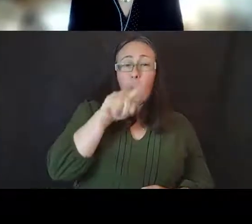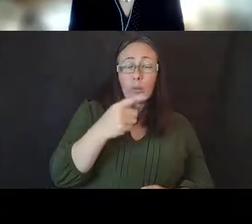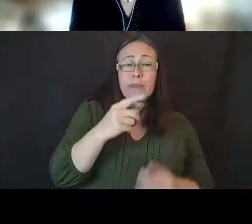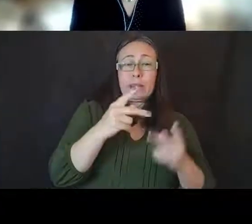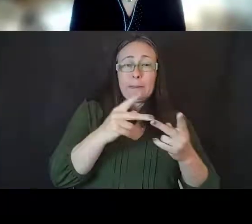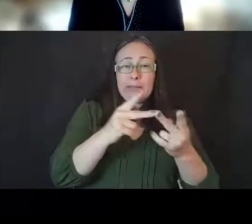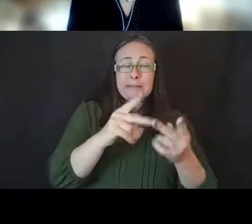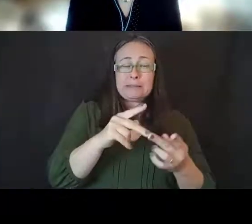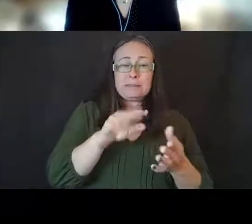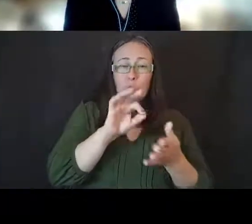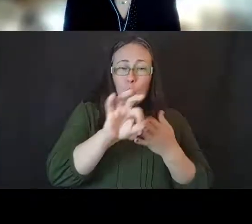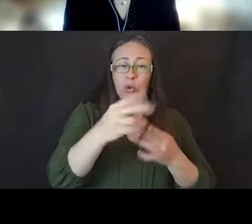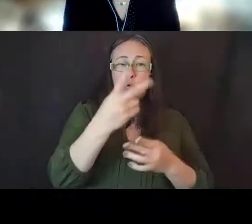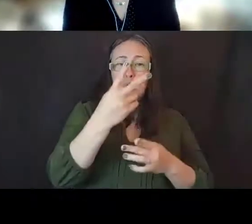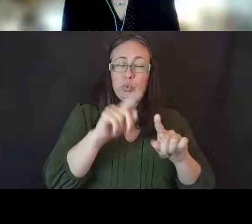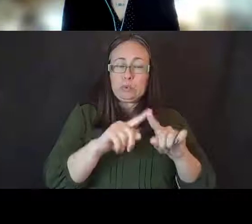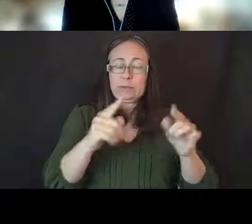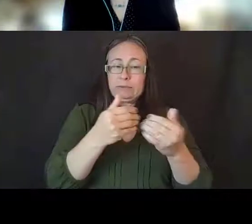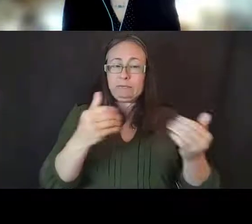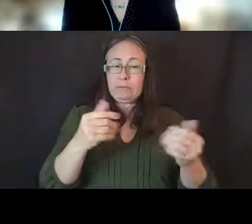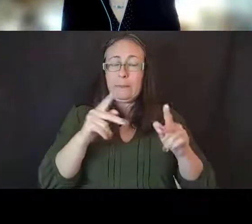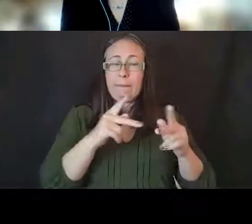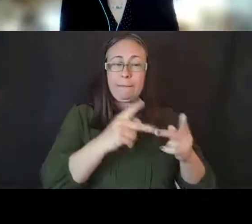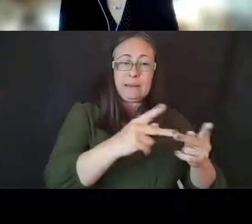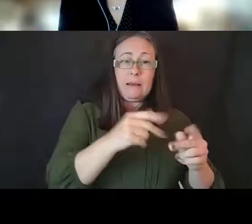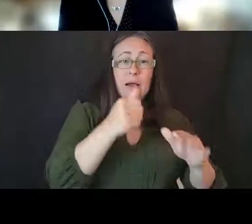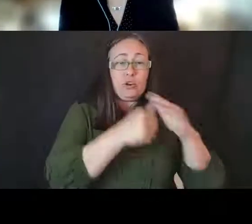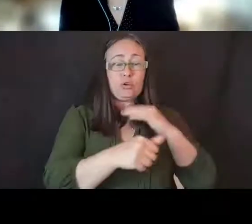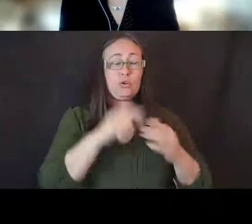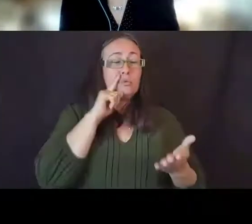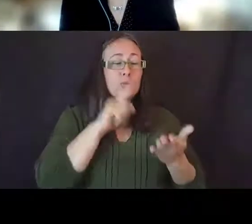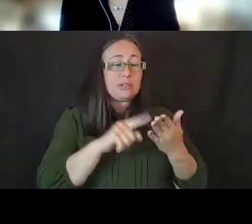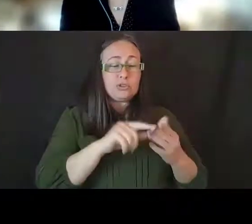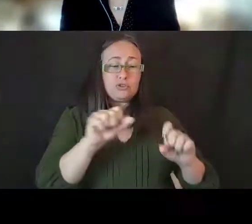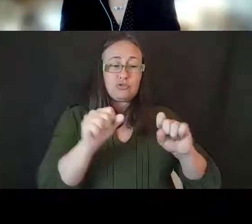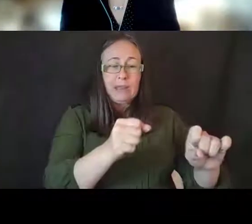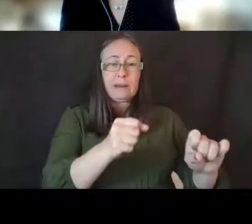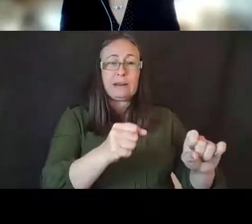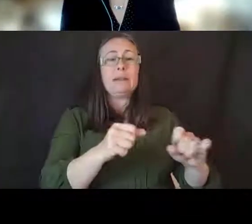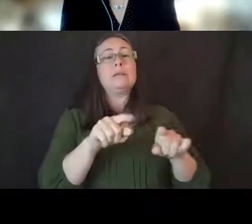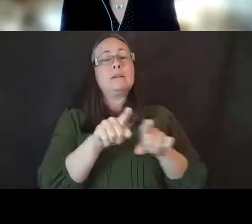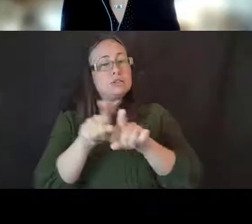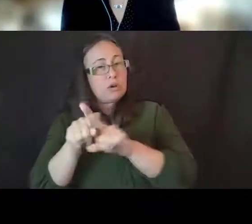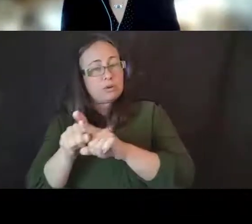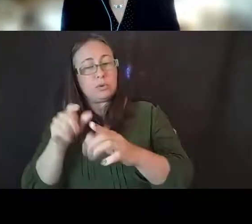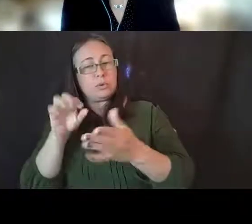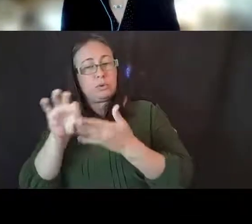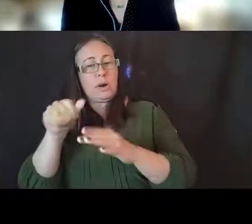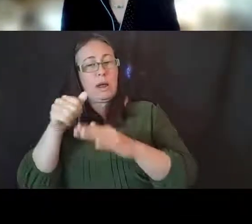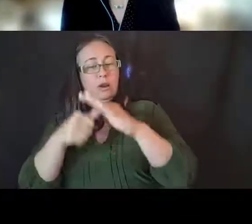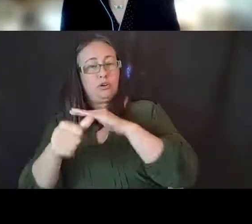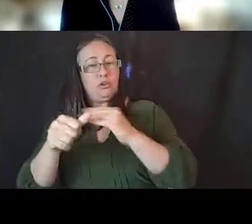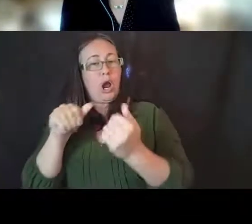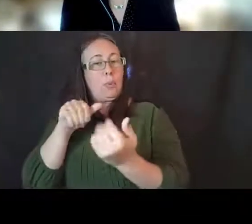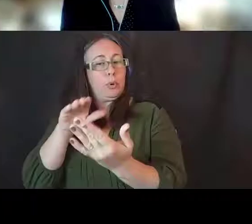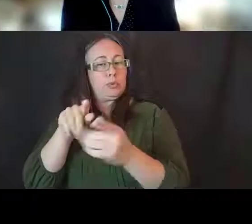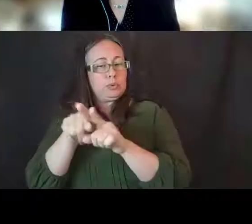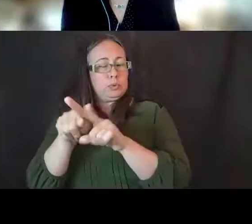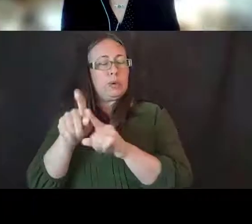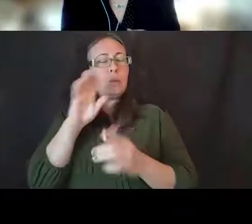So we have it under the research strategy, where it's scored under approach, as well, and so this is … I'll talk more about this in a second, but this is really …